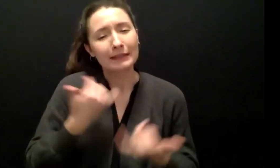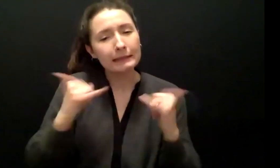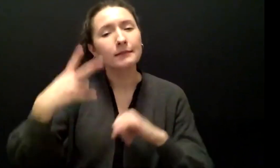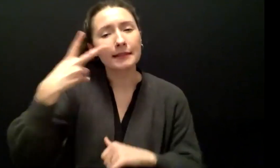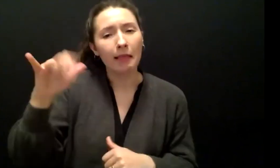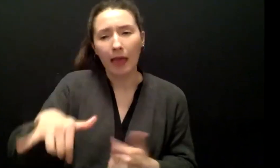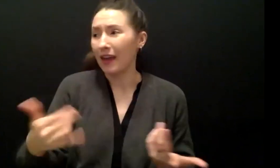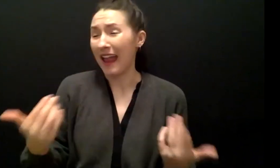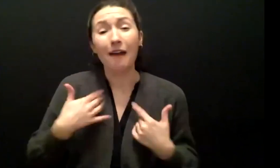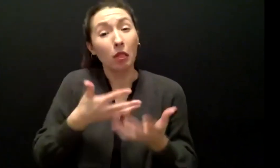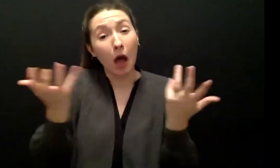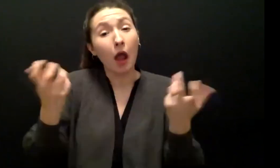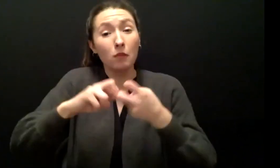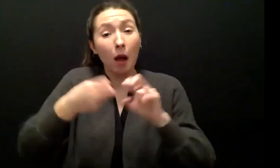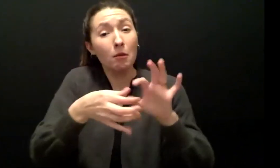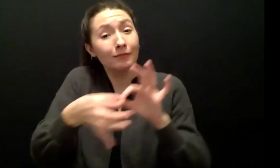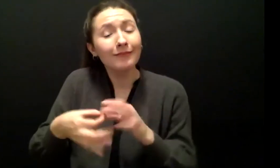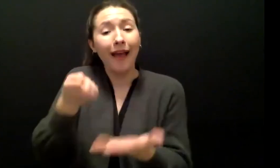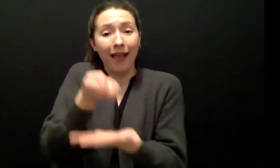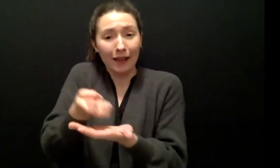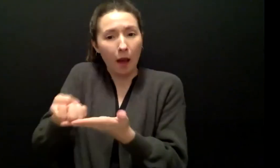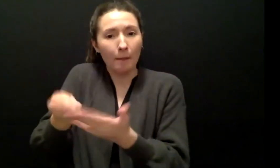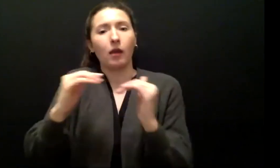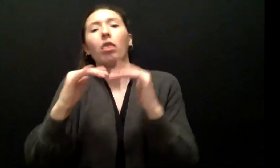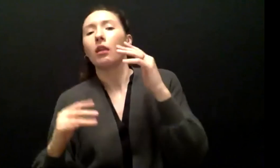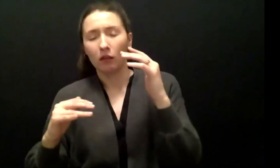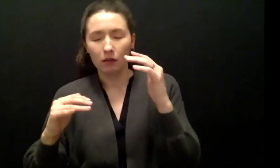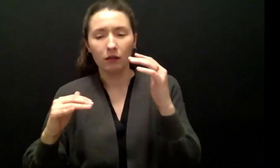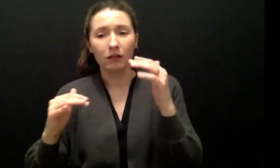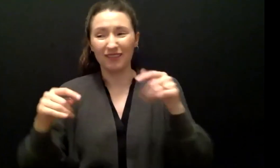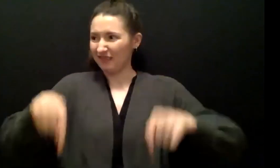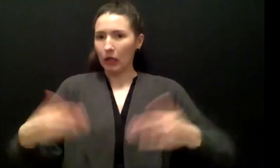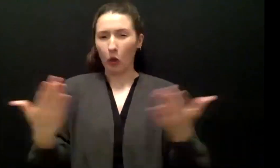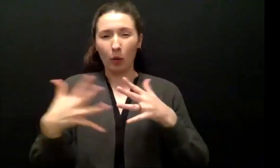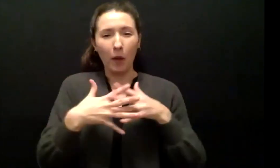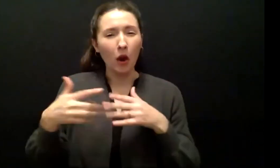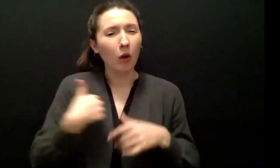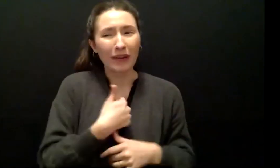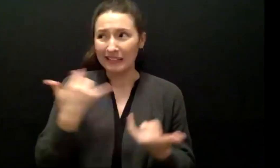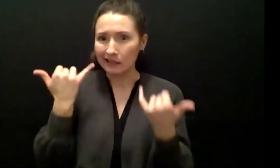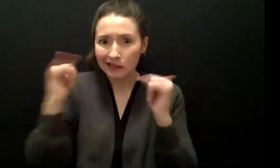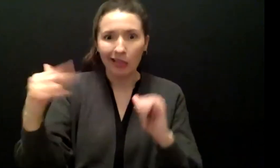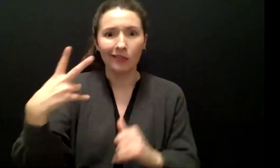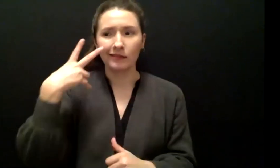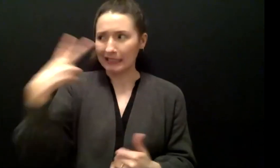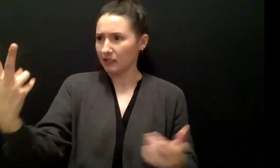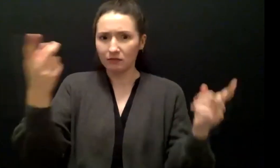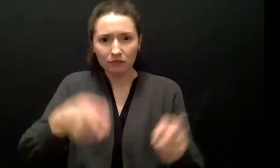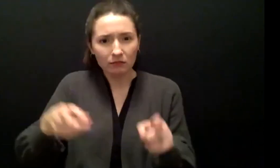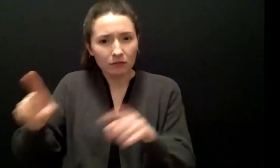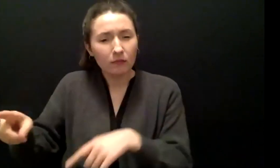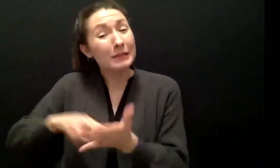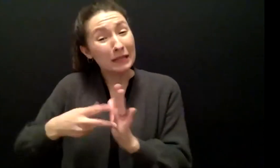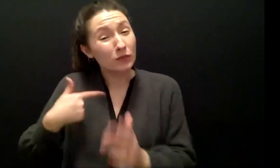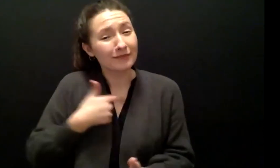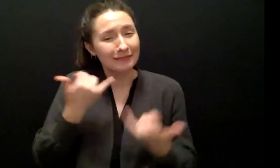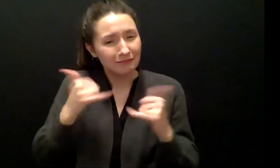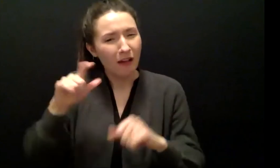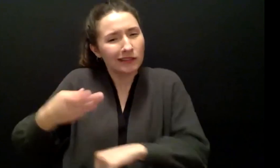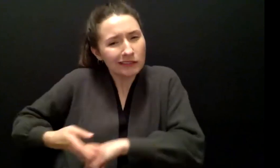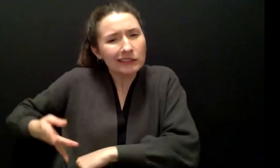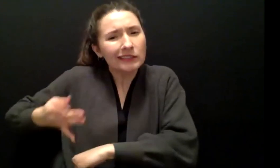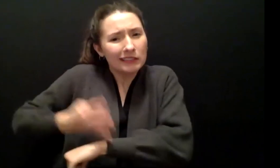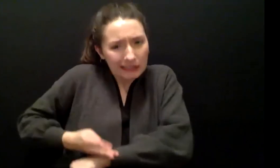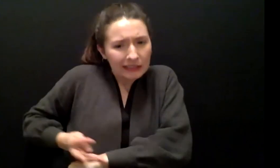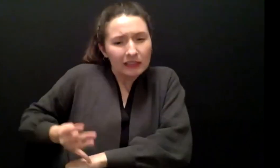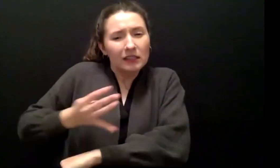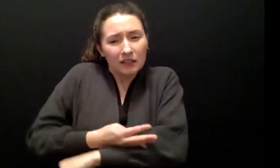bit? Isn't it a little, isn't it a little bit a pass or pass say, that artists, a pass